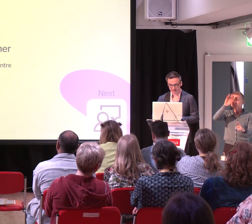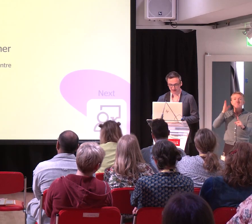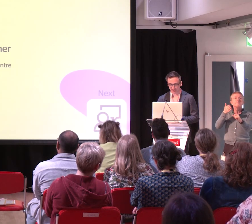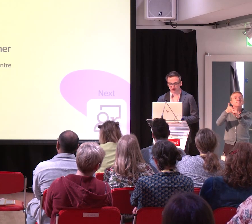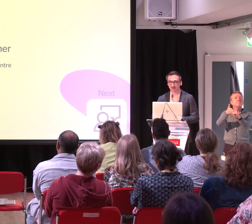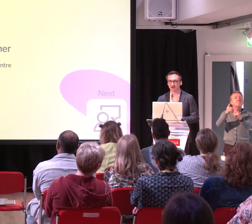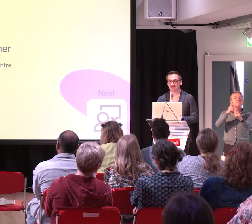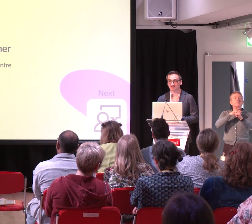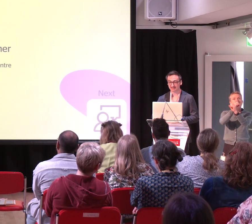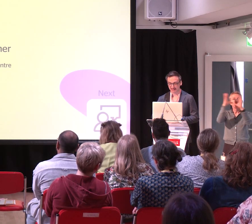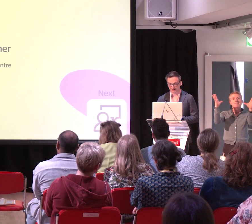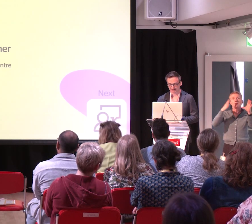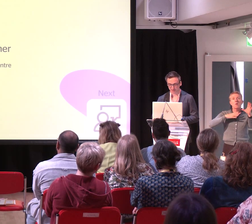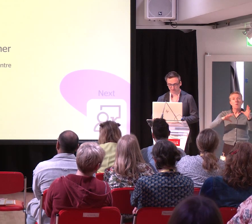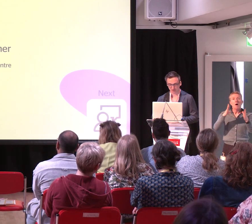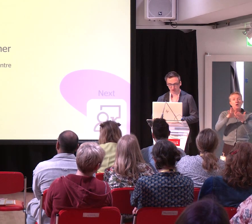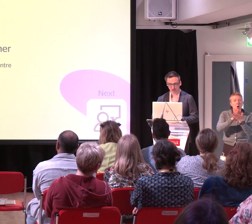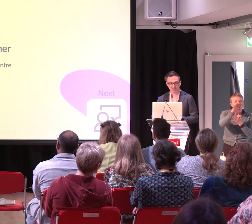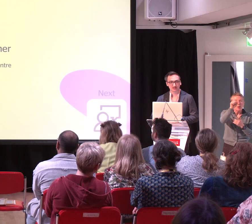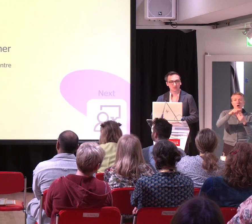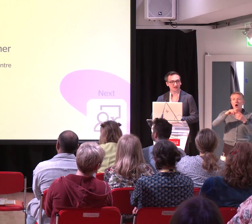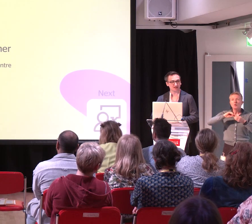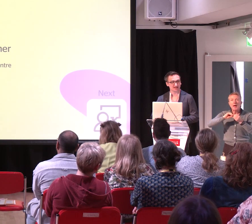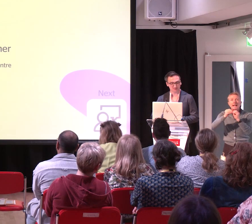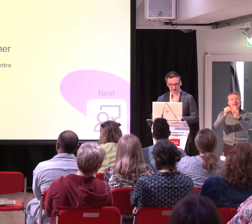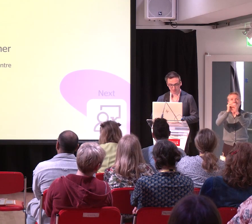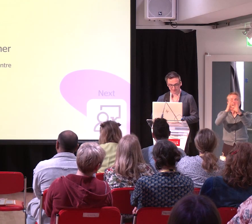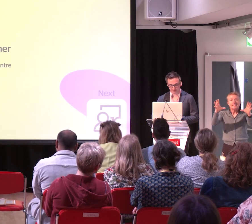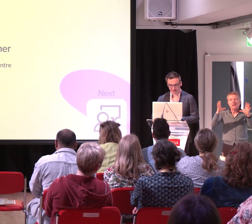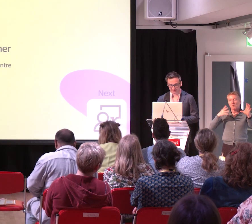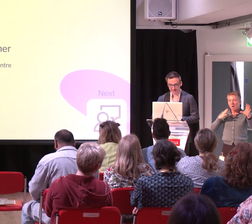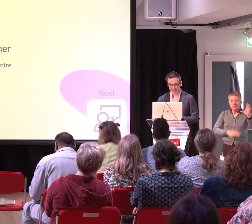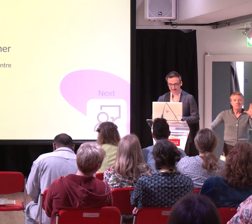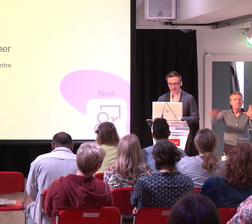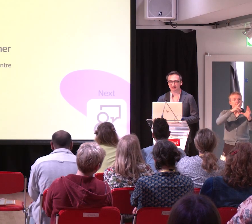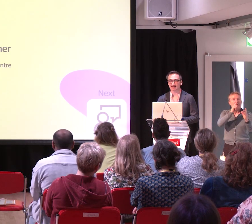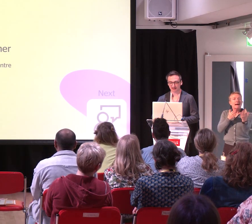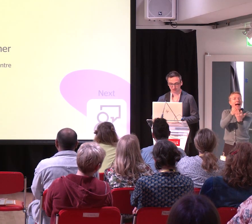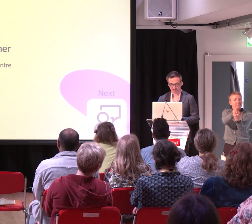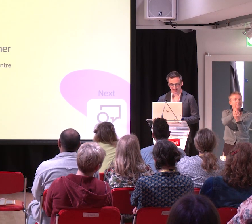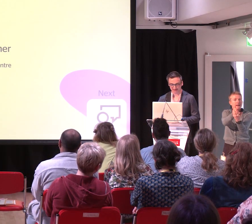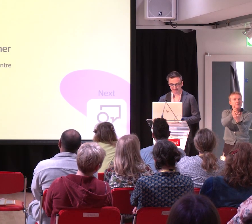is to make culture and creativity accessible for all. We do this by removing barriers to access, particularly through the lenses